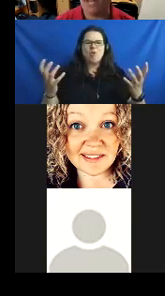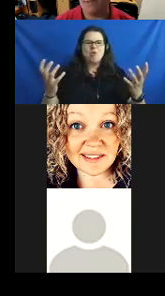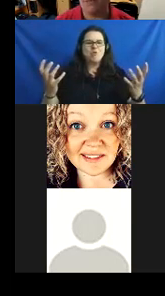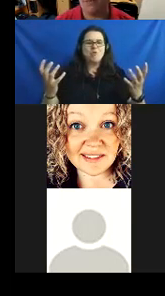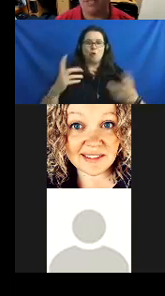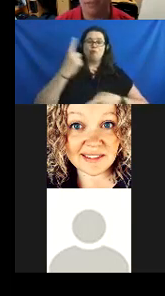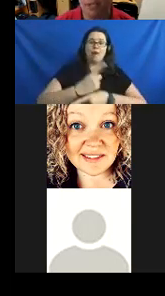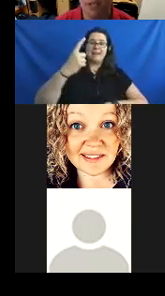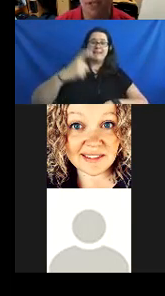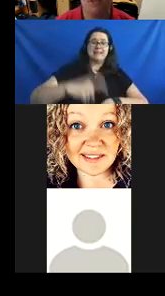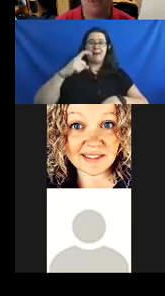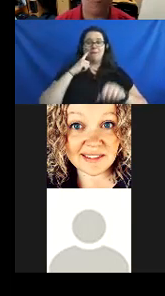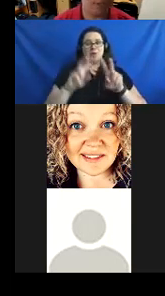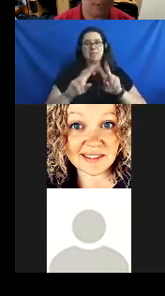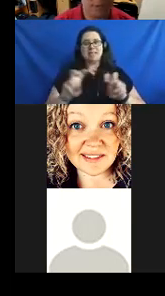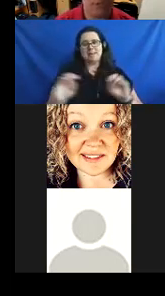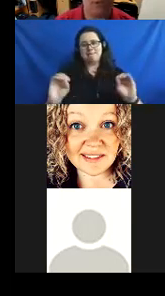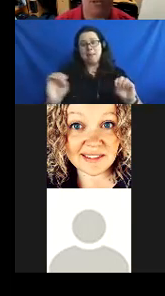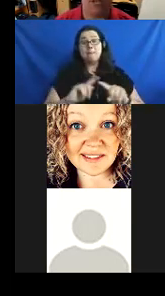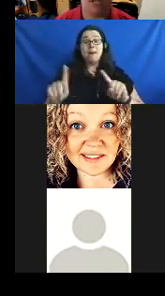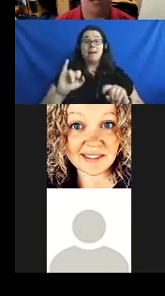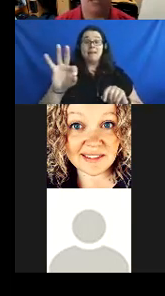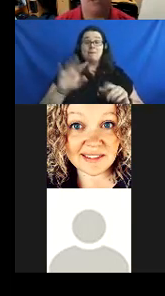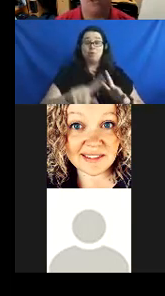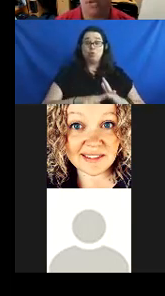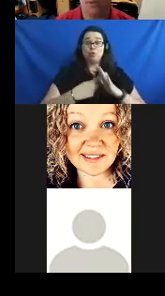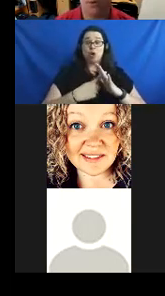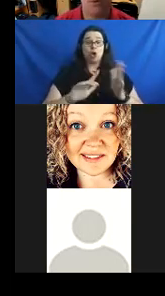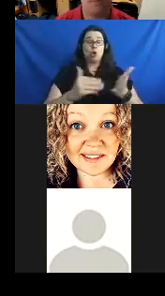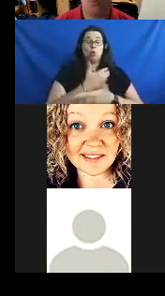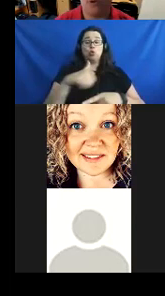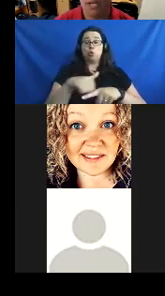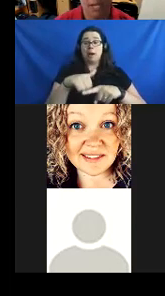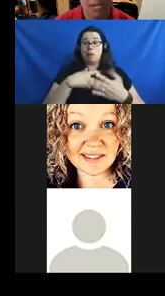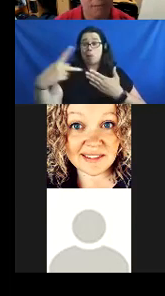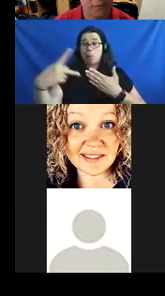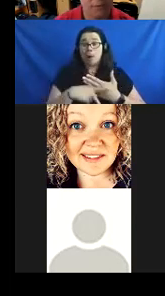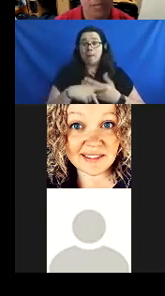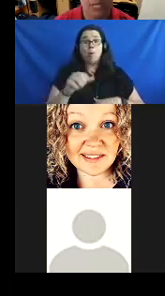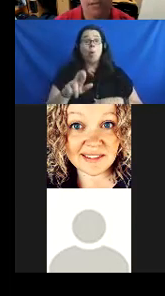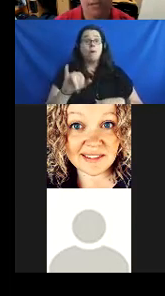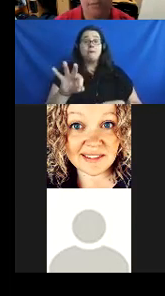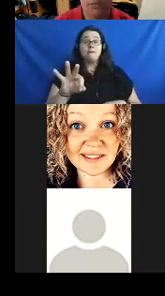TO DO ASSESSMENT, ALTHOUGH, OF COURSE, IF YOU ARE STARTING A NEW TRAINING PROGRAM OR IF YOU ARE LOOKING AT PURCHASING